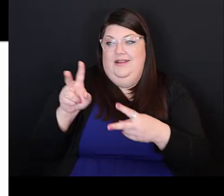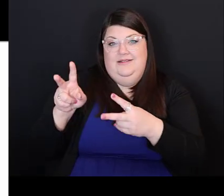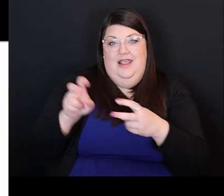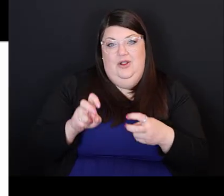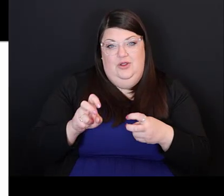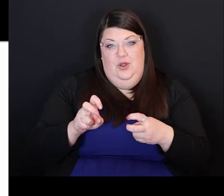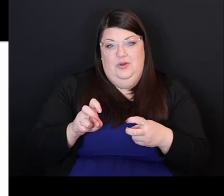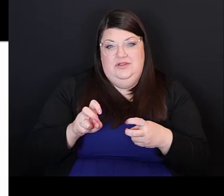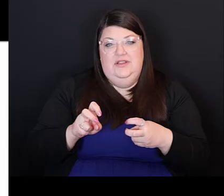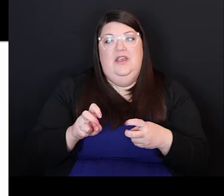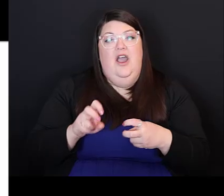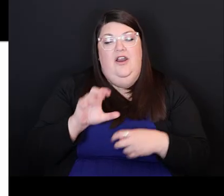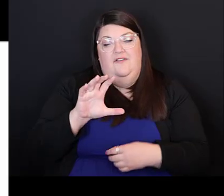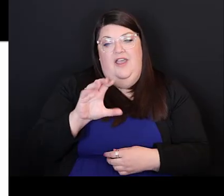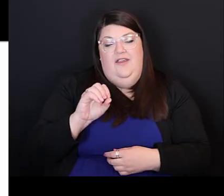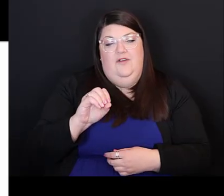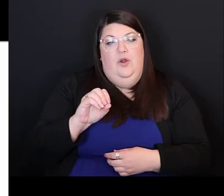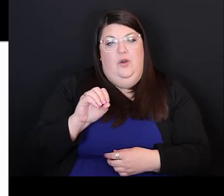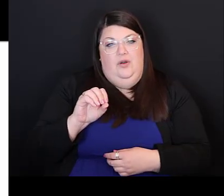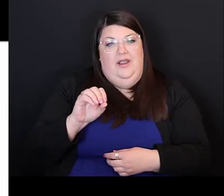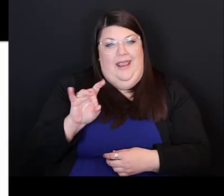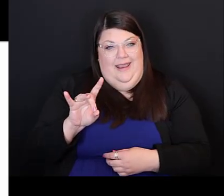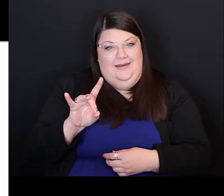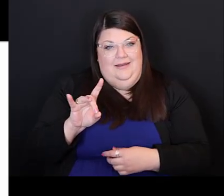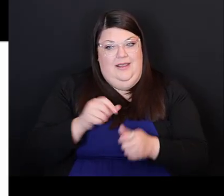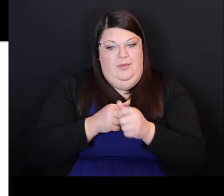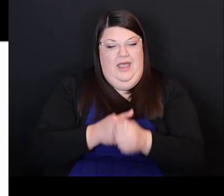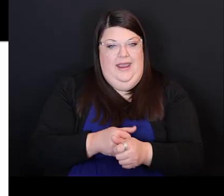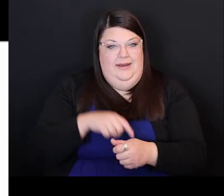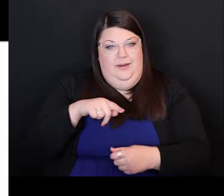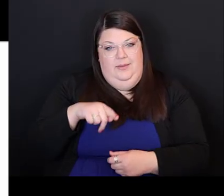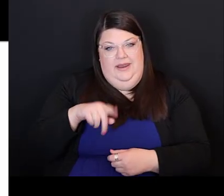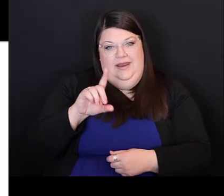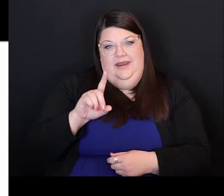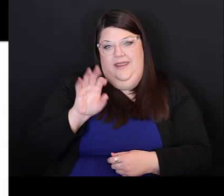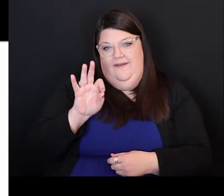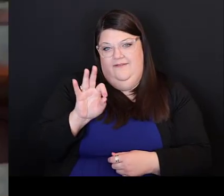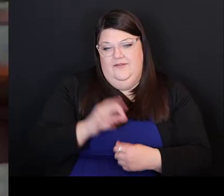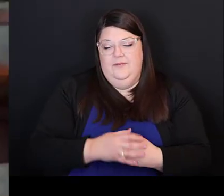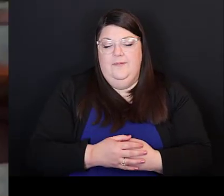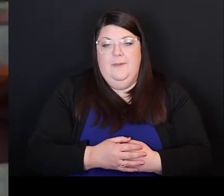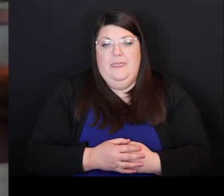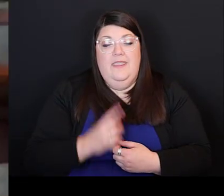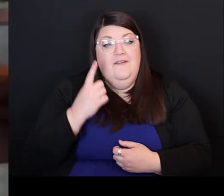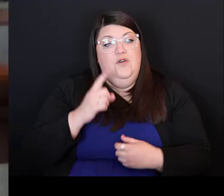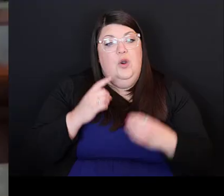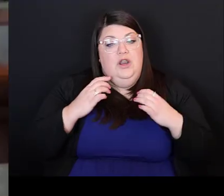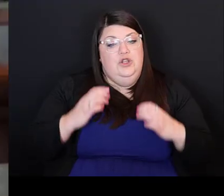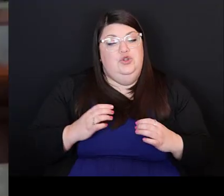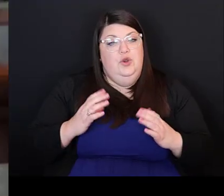provided free of charge and the downloads are five O 8 compliant PDF guides for consumers.